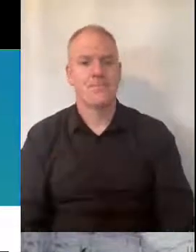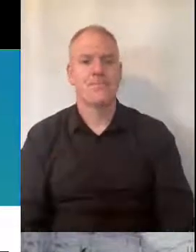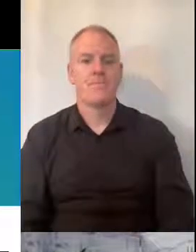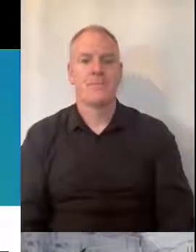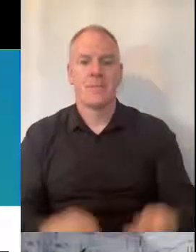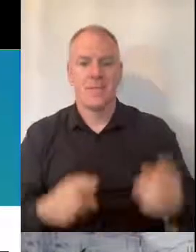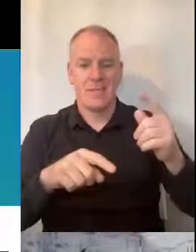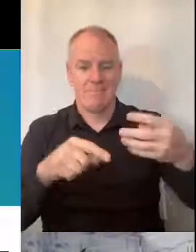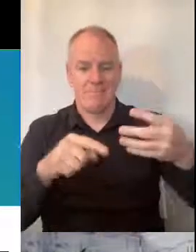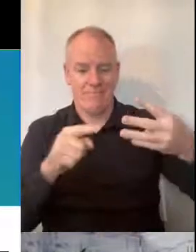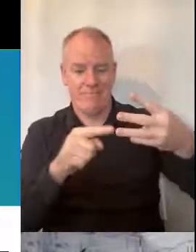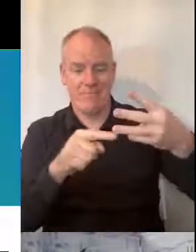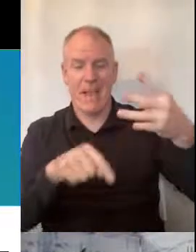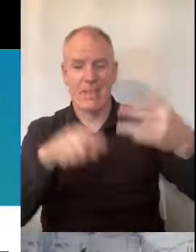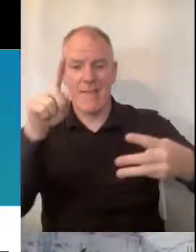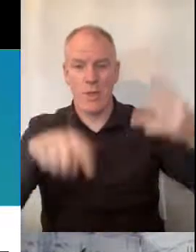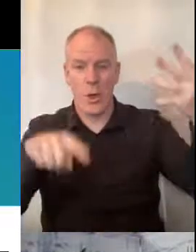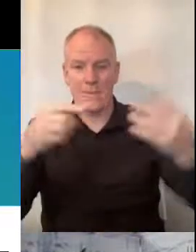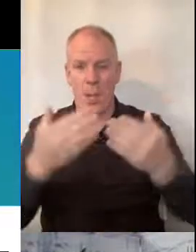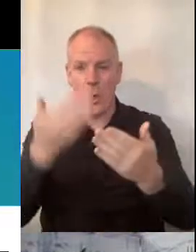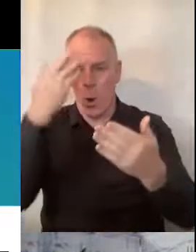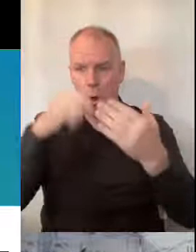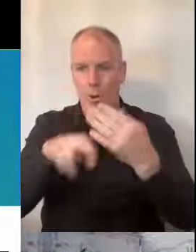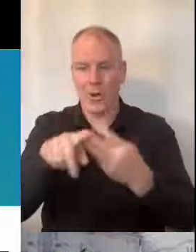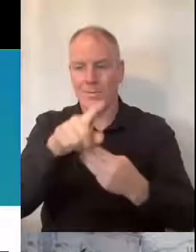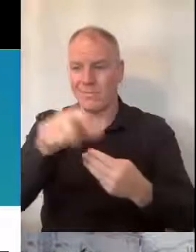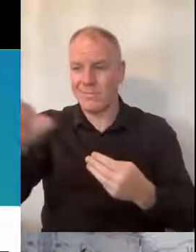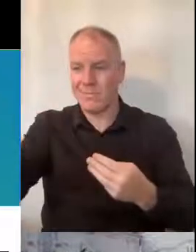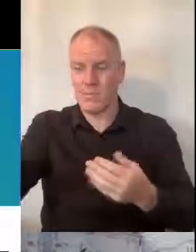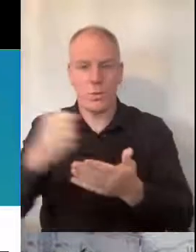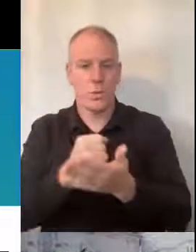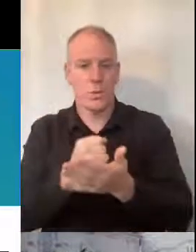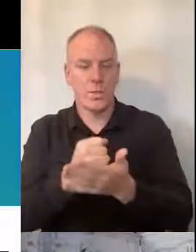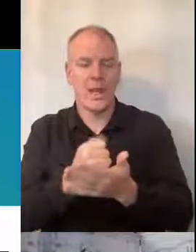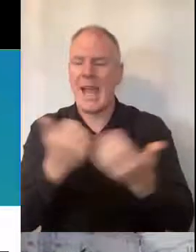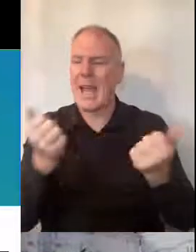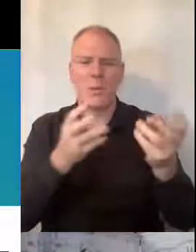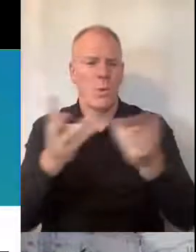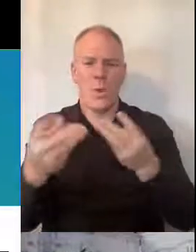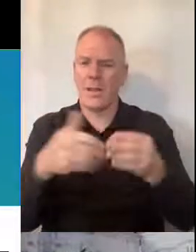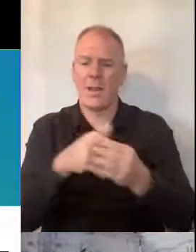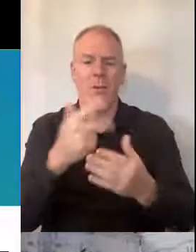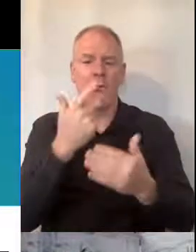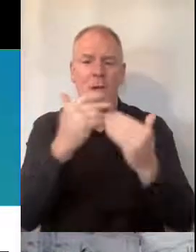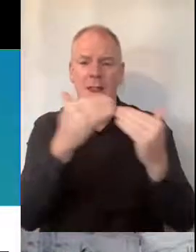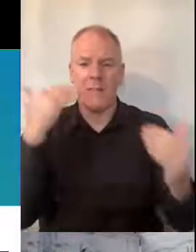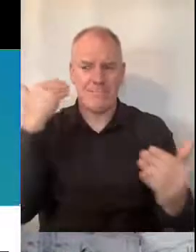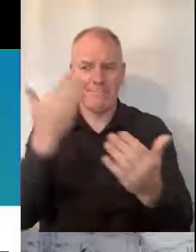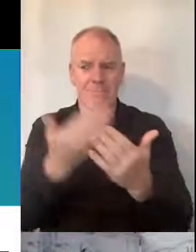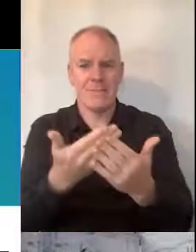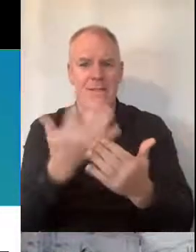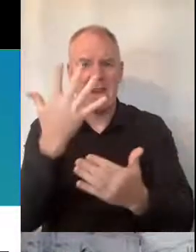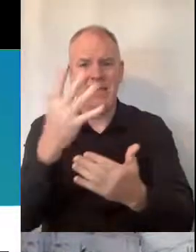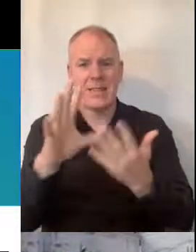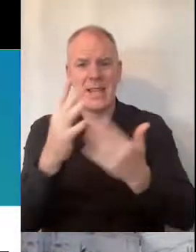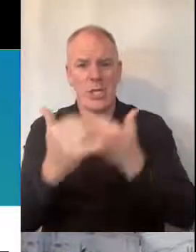This is really important because anybody who is working in third level for the past, you know five 10-15 years you will